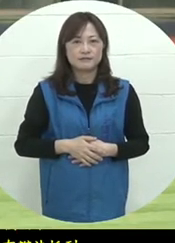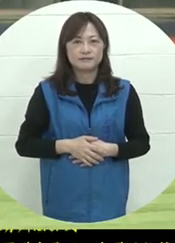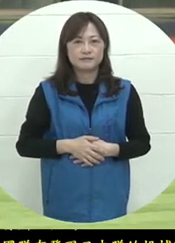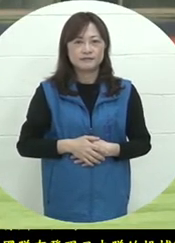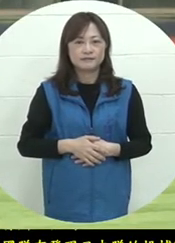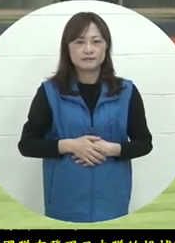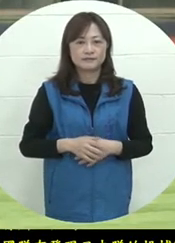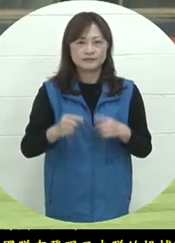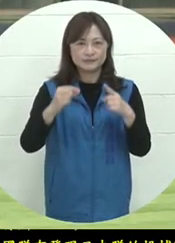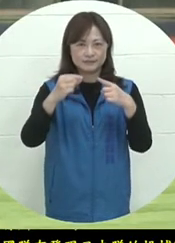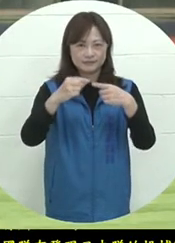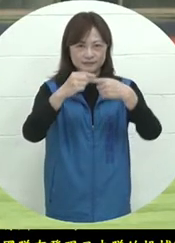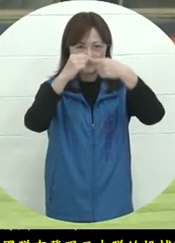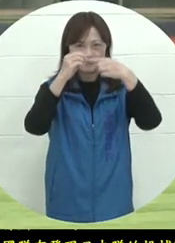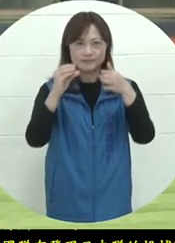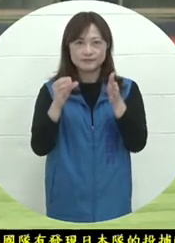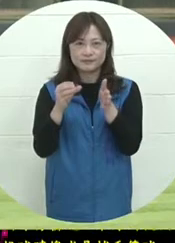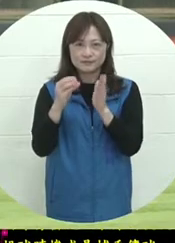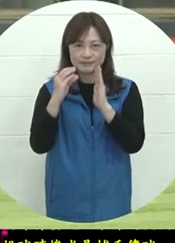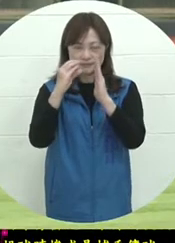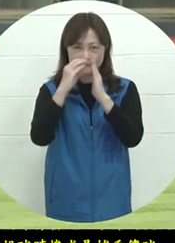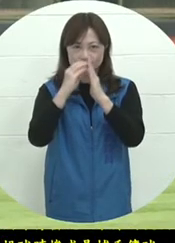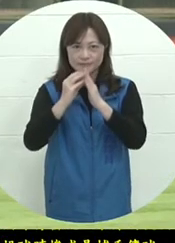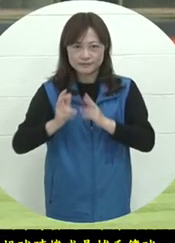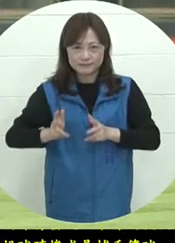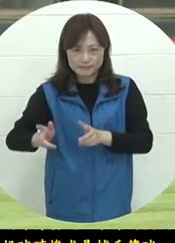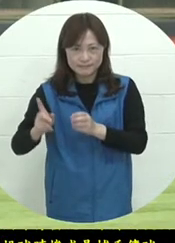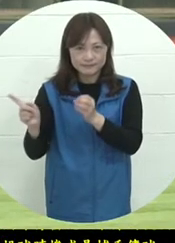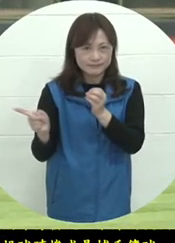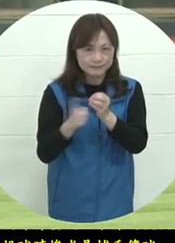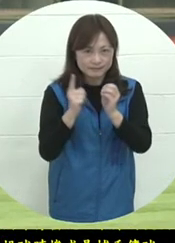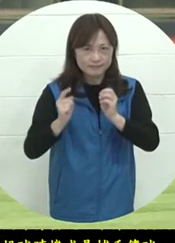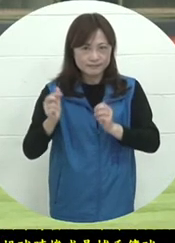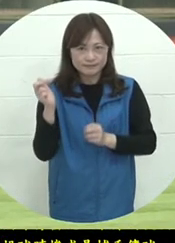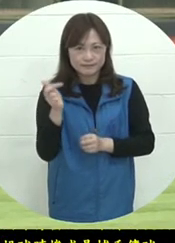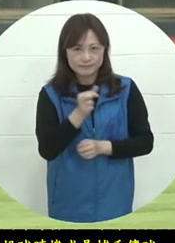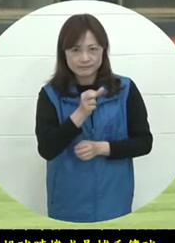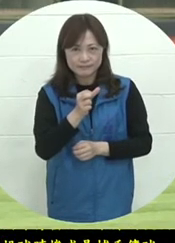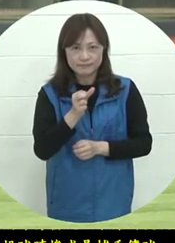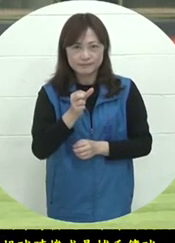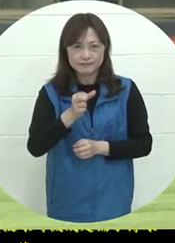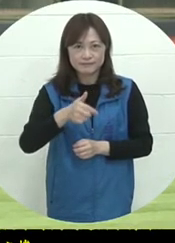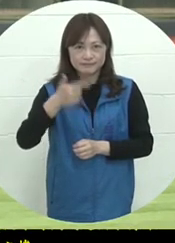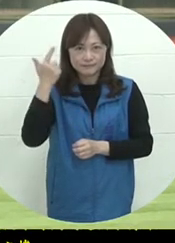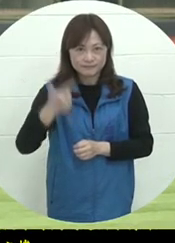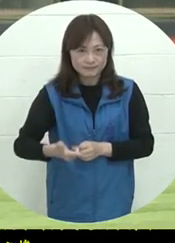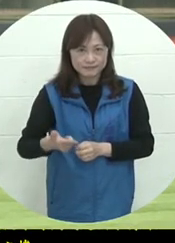in terms of the running speed in the first game, I can take advantage of it.